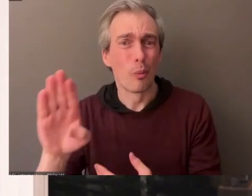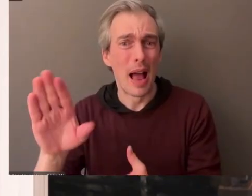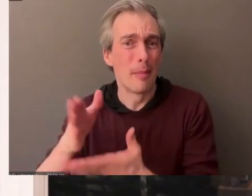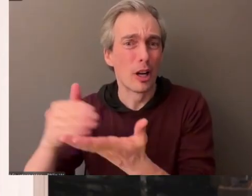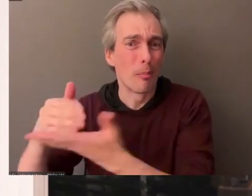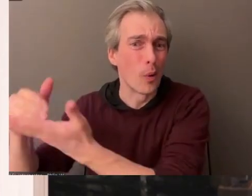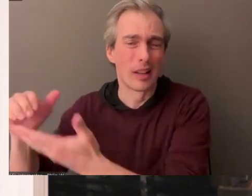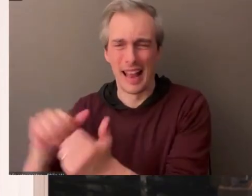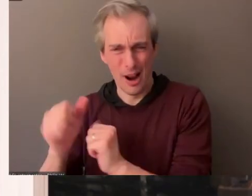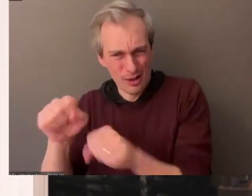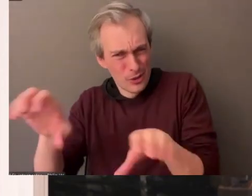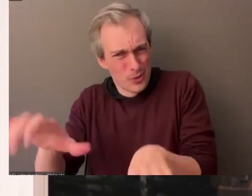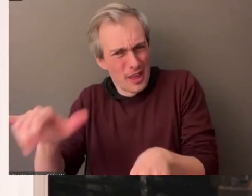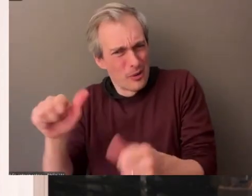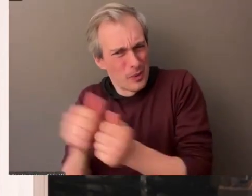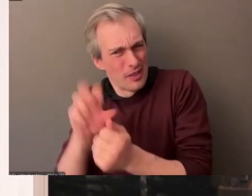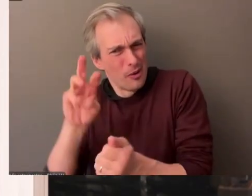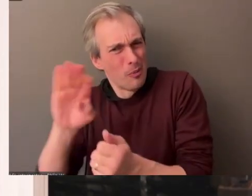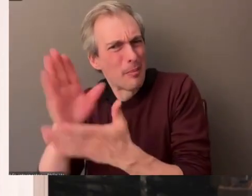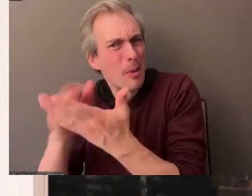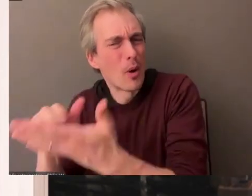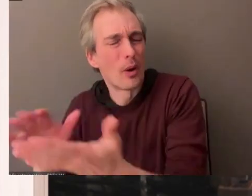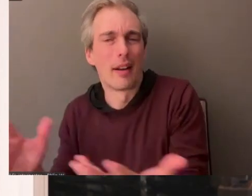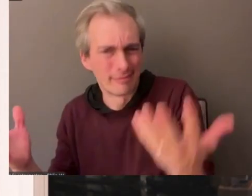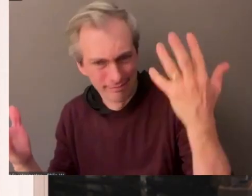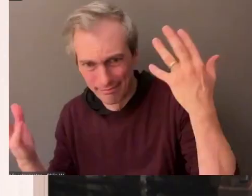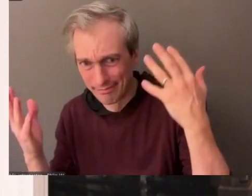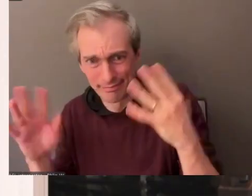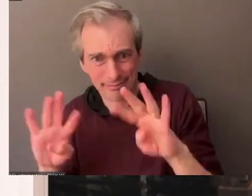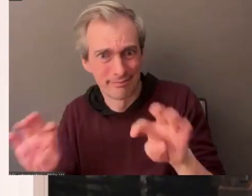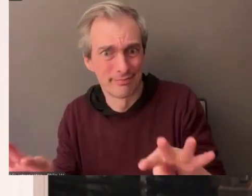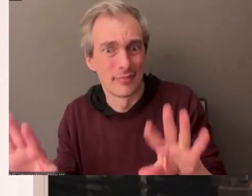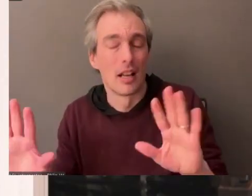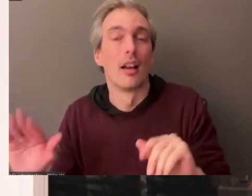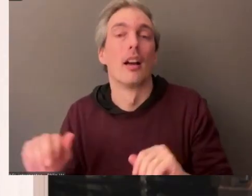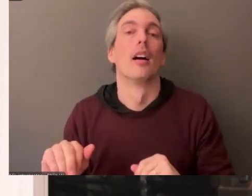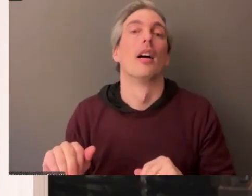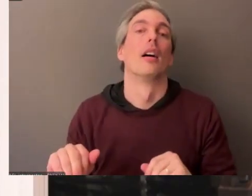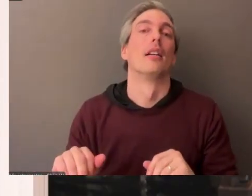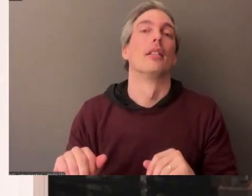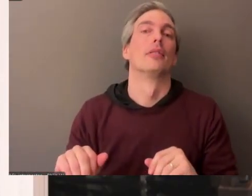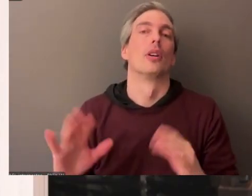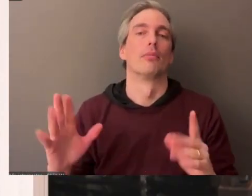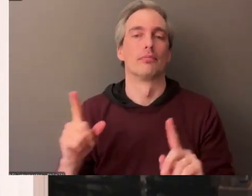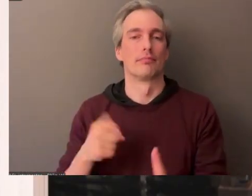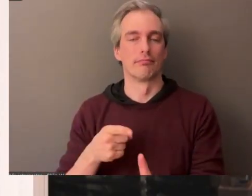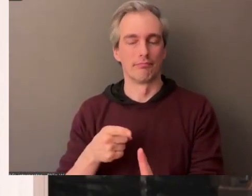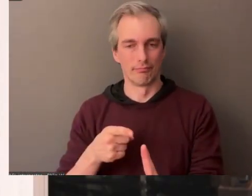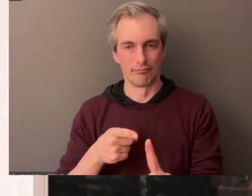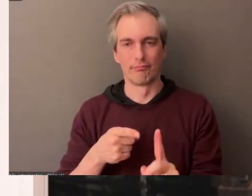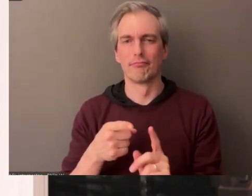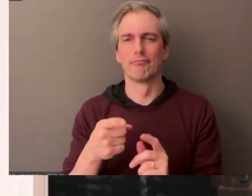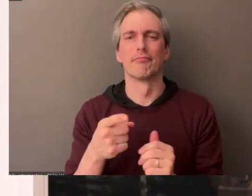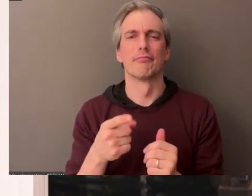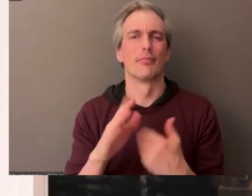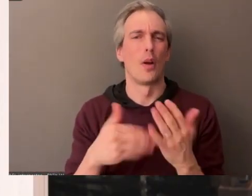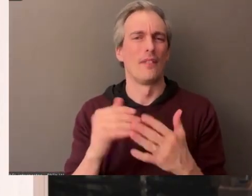So... All that to say... This has the greatest impact at that product team level.